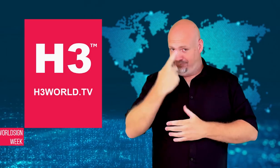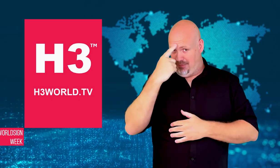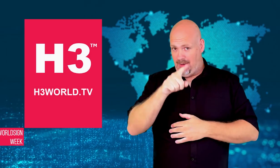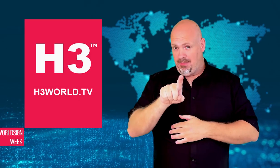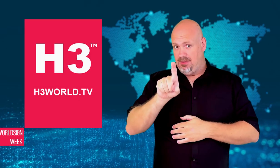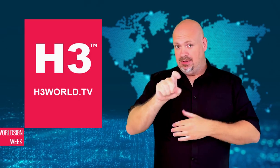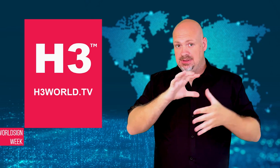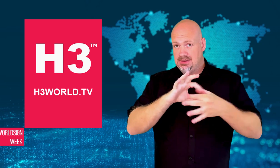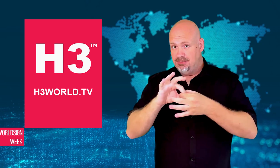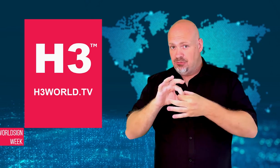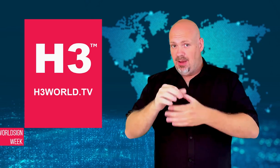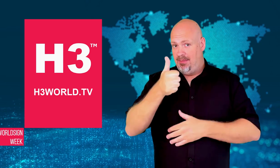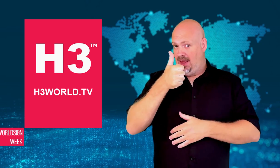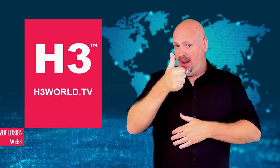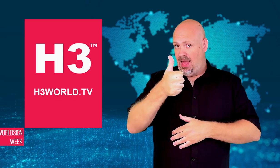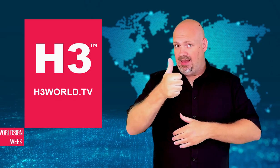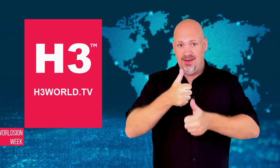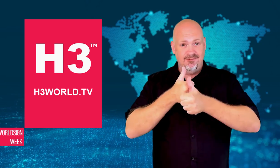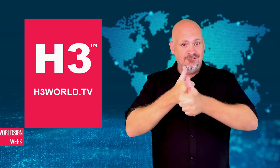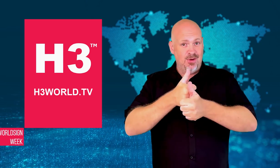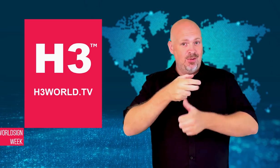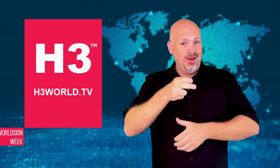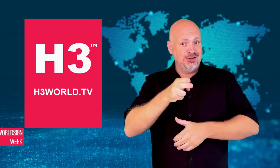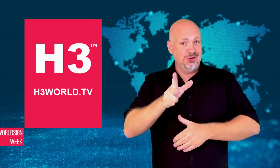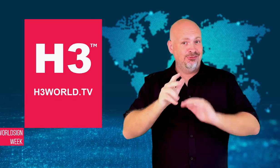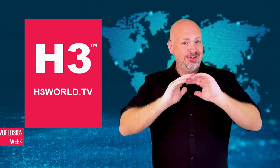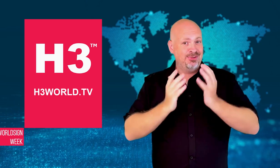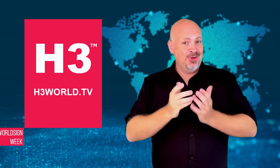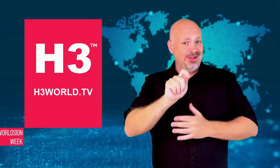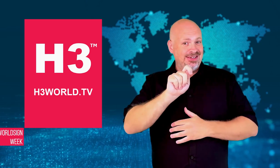Don't forget to subscribe, like, and follow H3 World TV